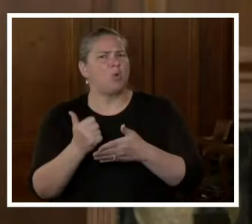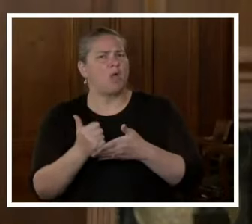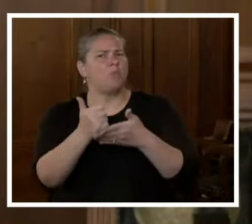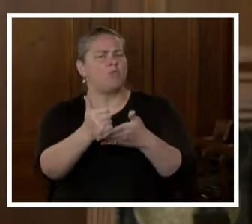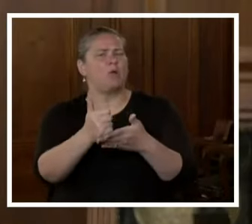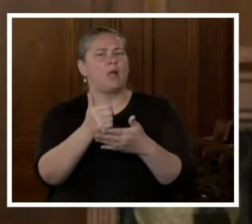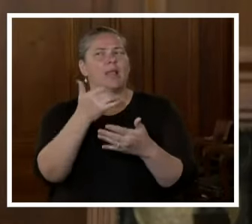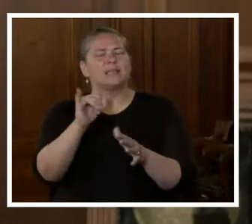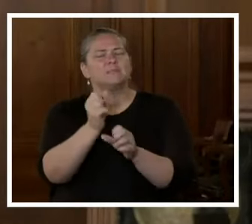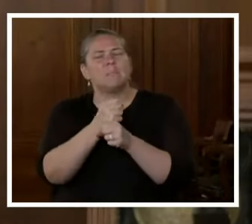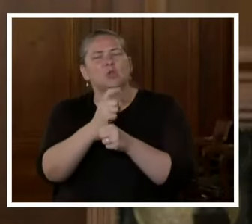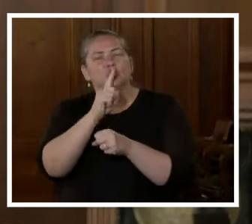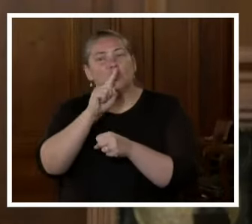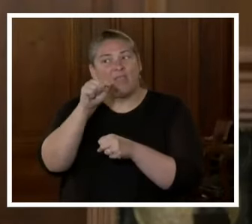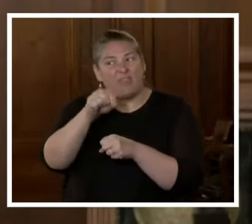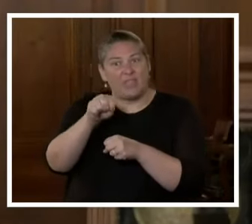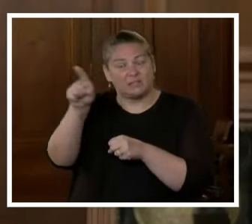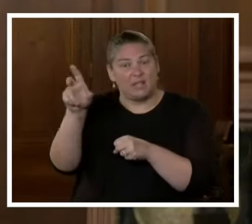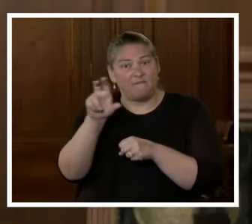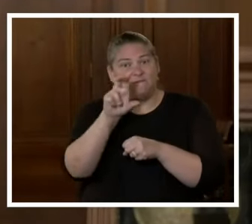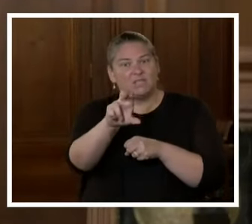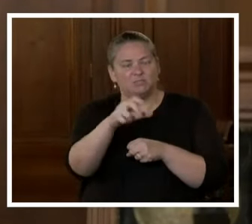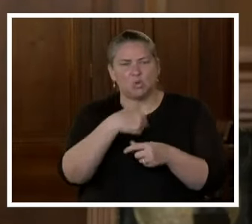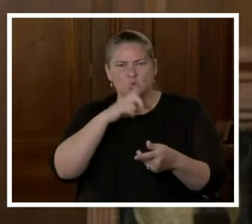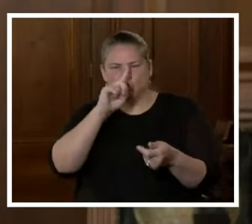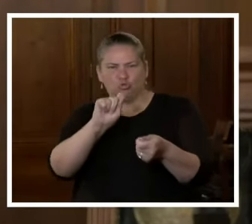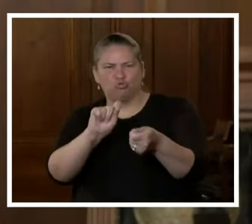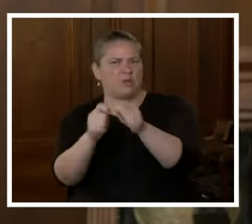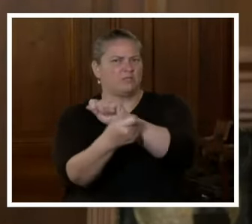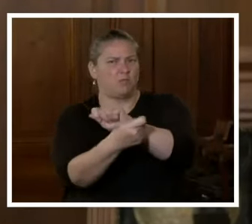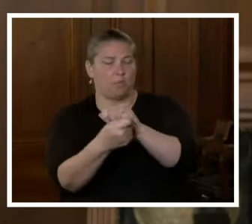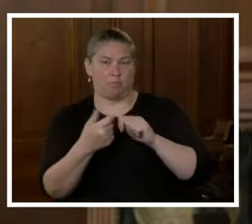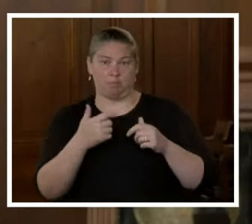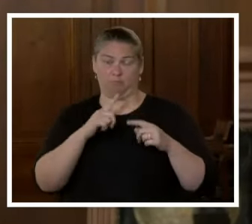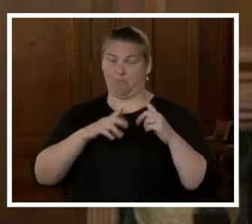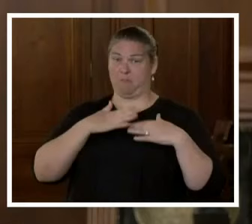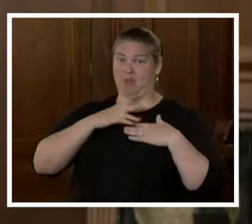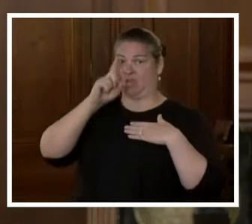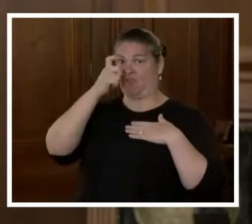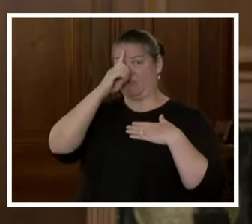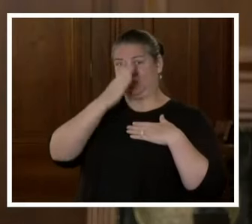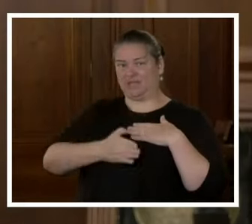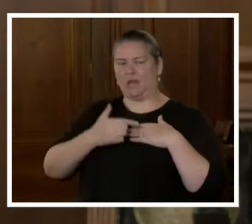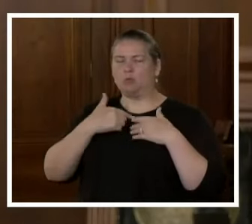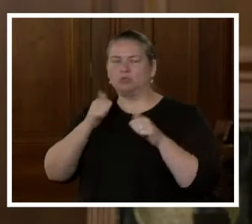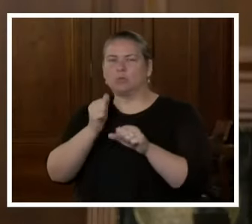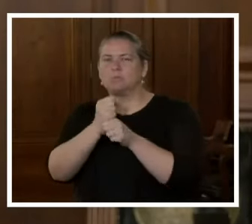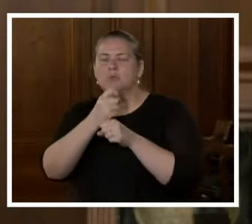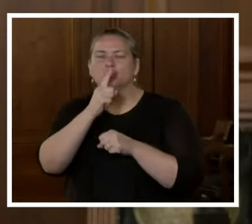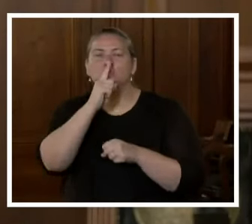ELECTED OFFICIAL. IT'S ABOUT THEIR ABILITY TO LISTEN, TO HEAR, TO COMMIT, AND